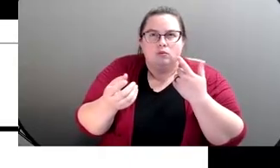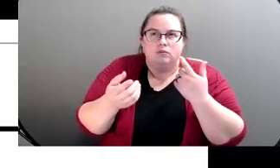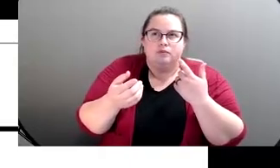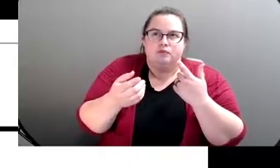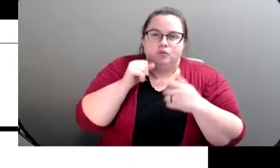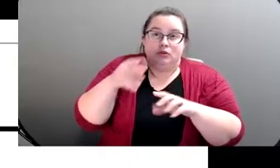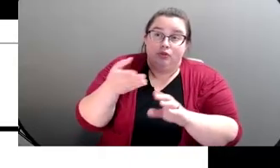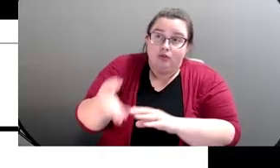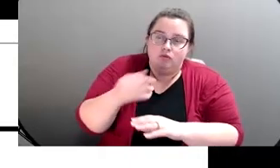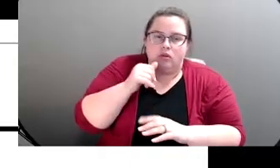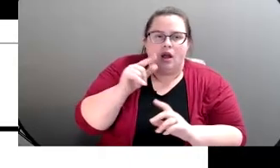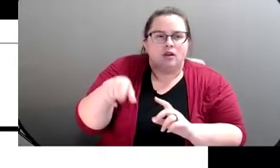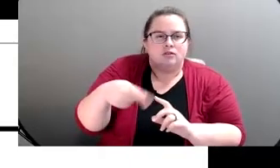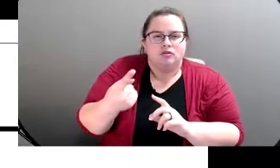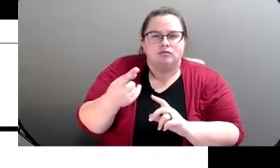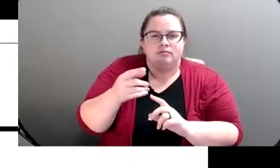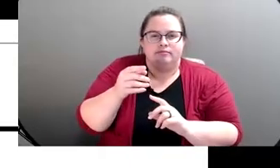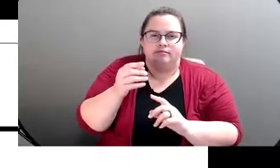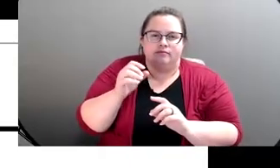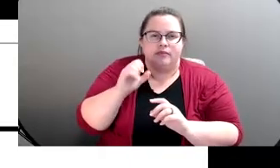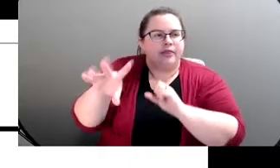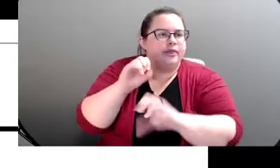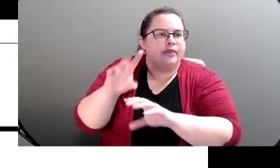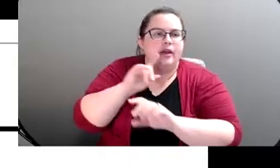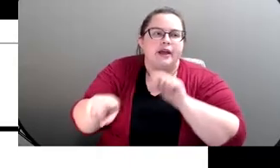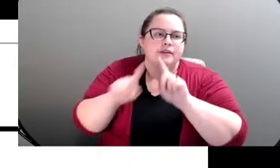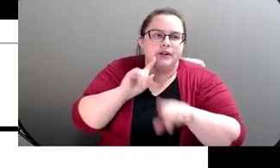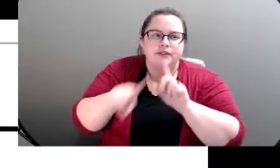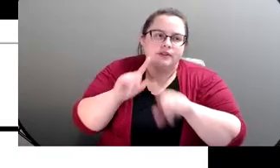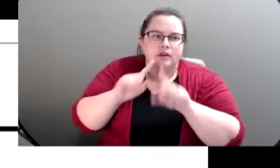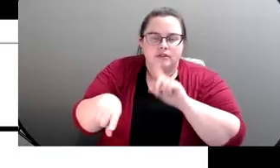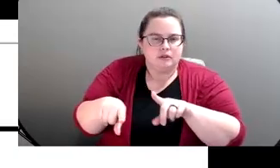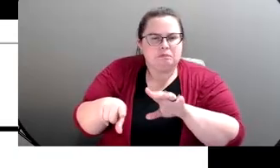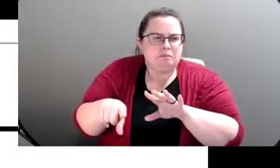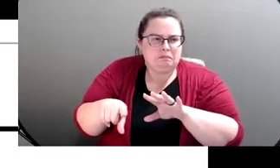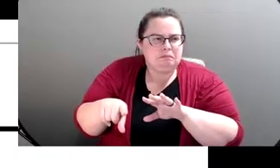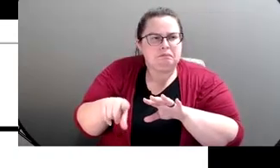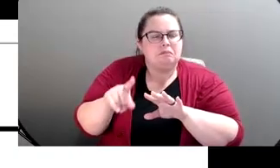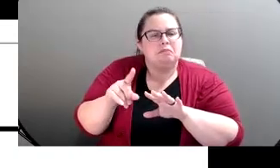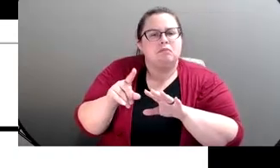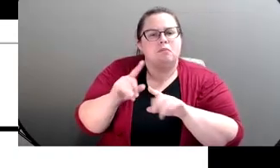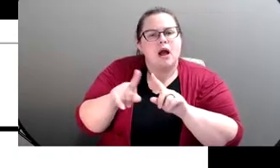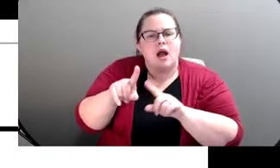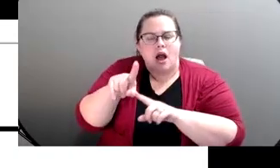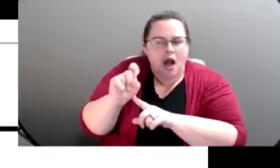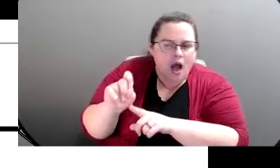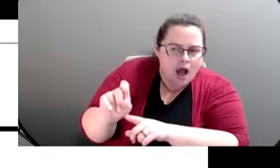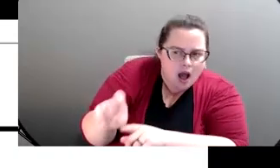You are, having students, or asking students questions about,